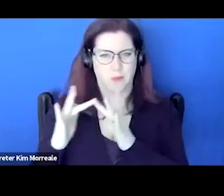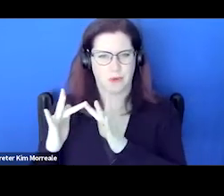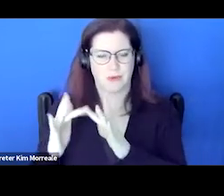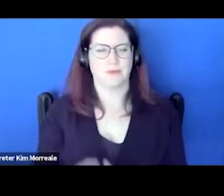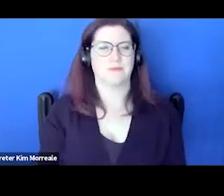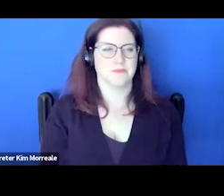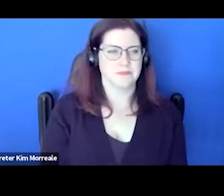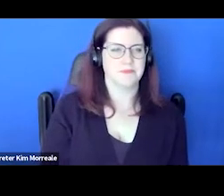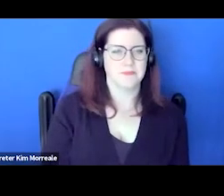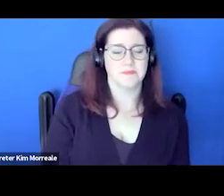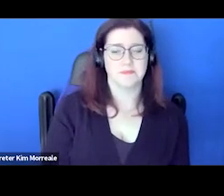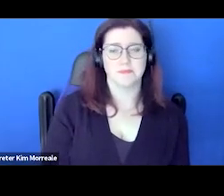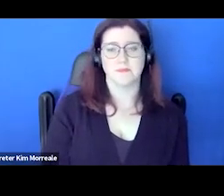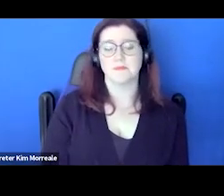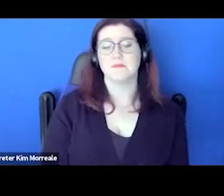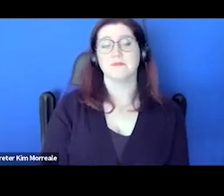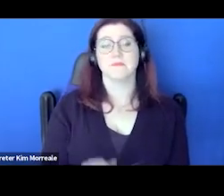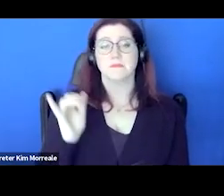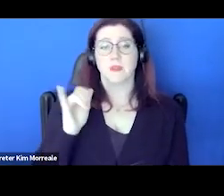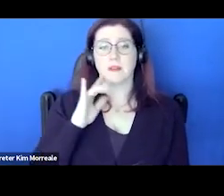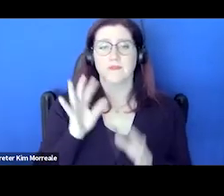And it's important to know, like I said before,